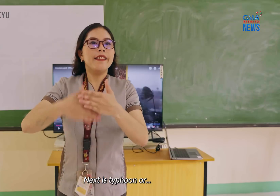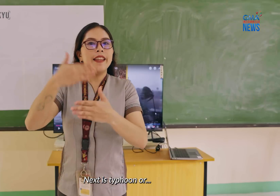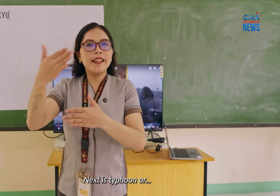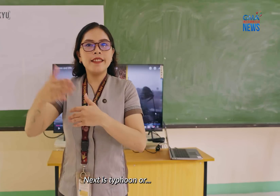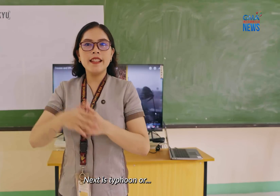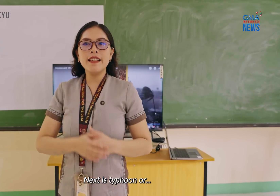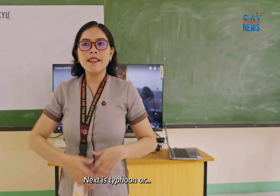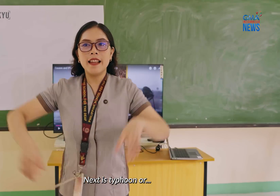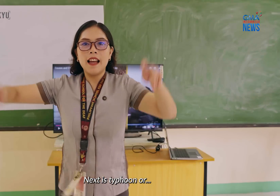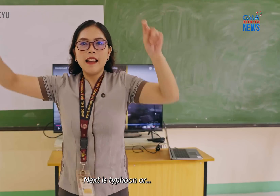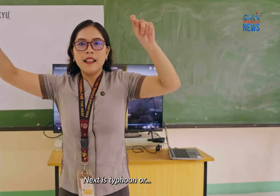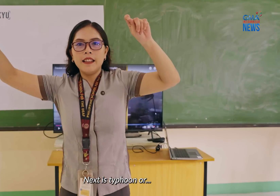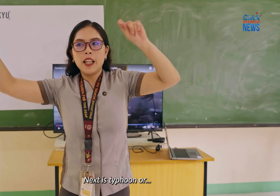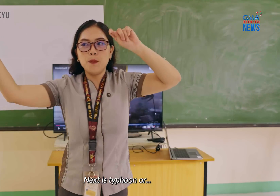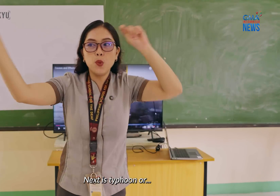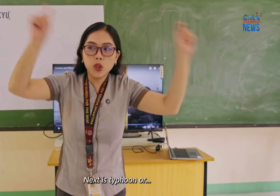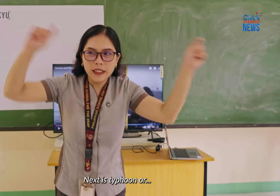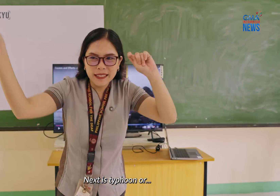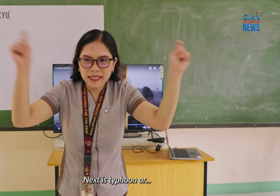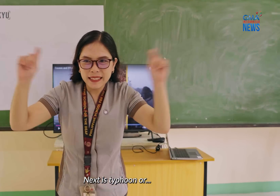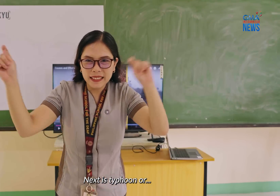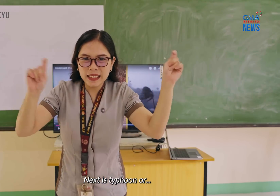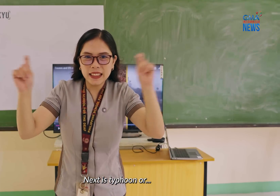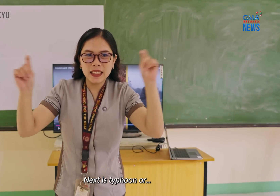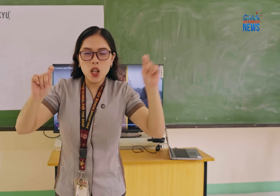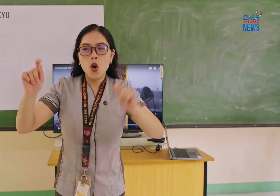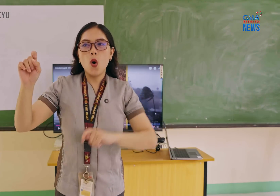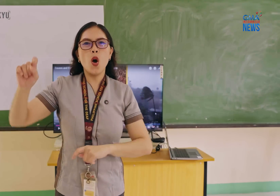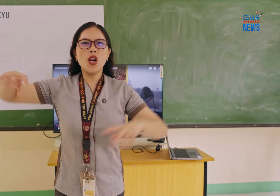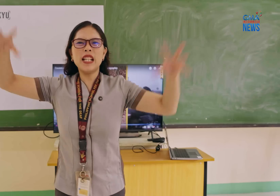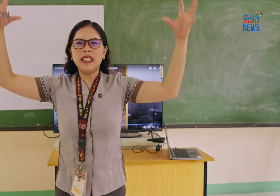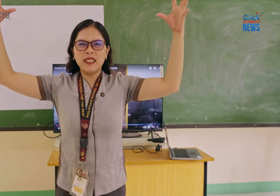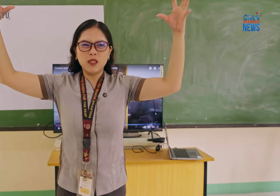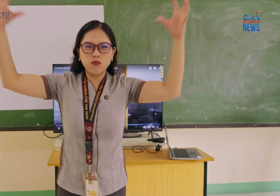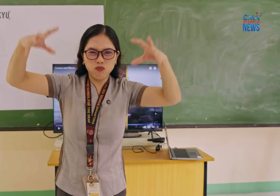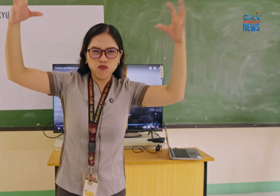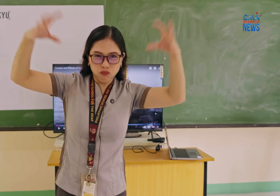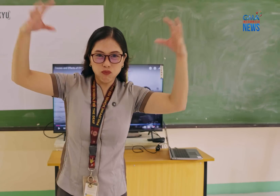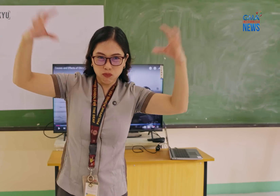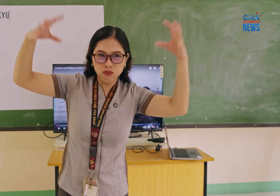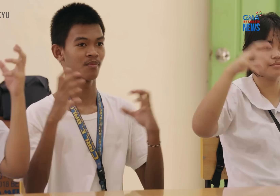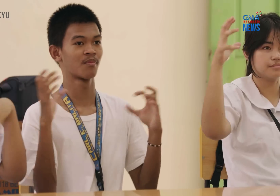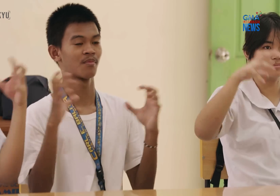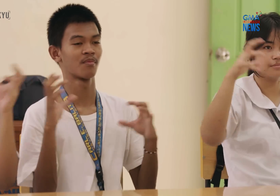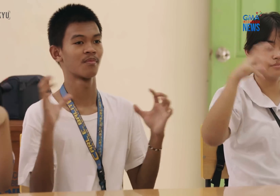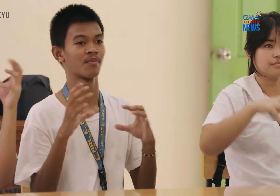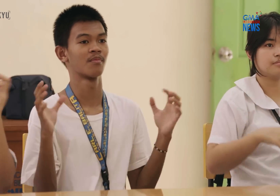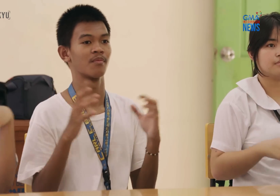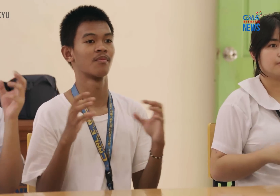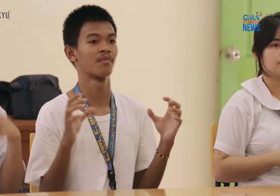we observe that the land is very dry.